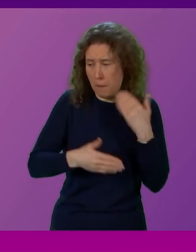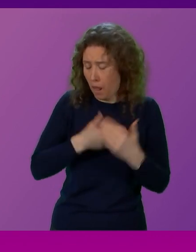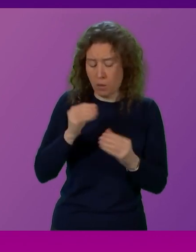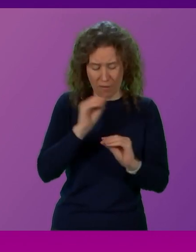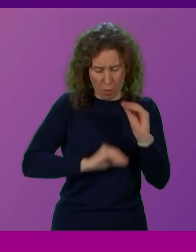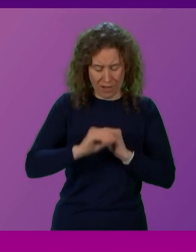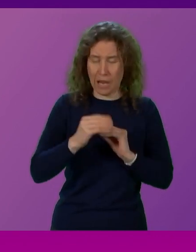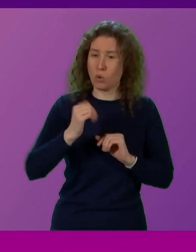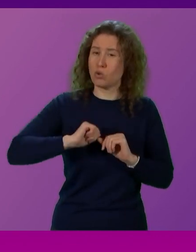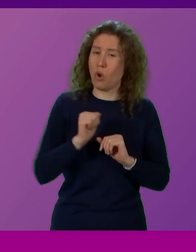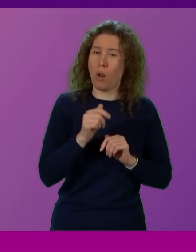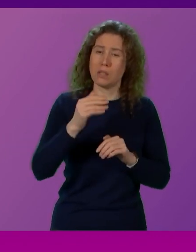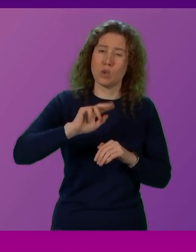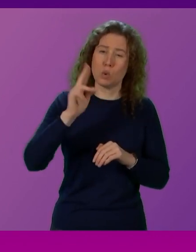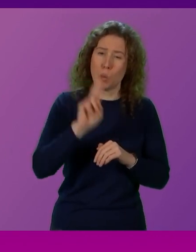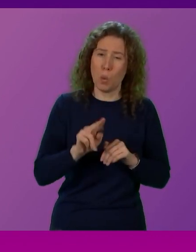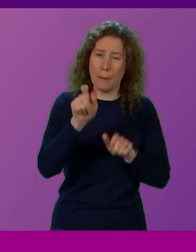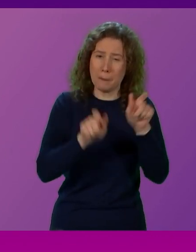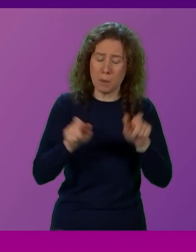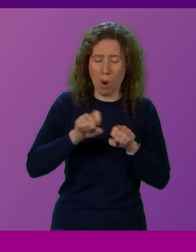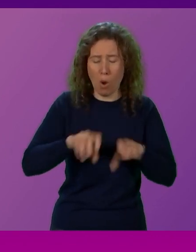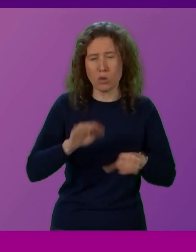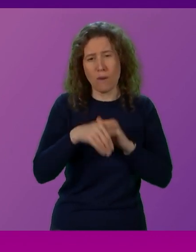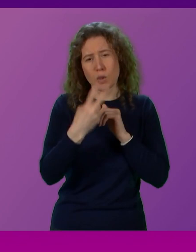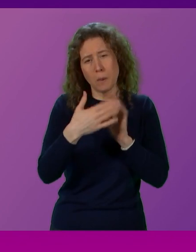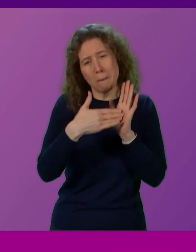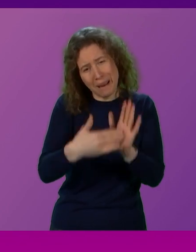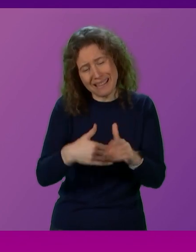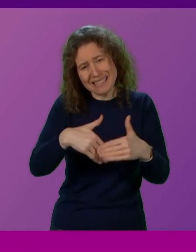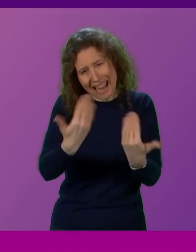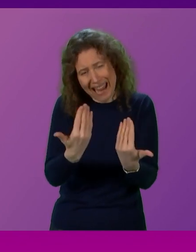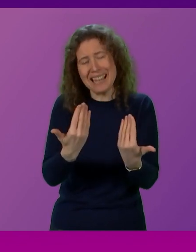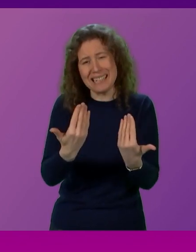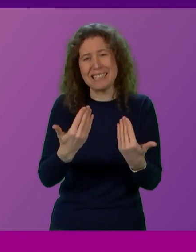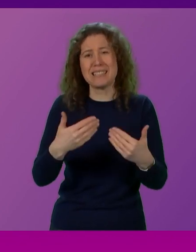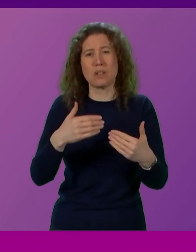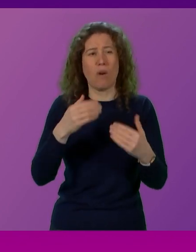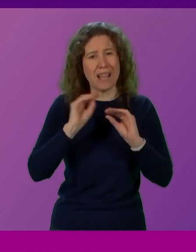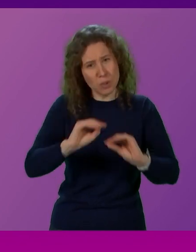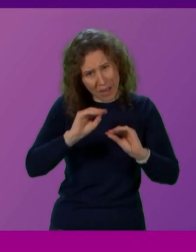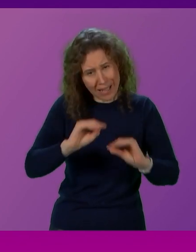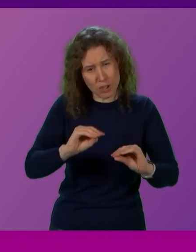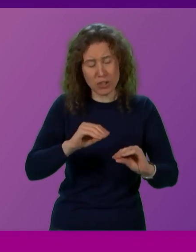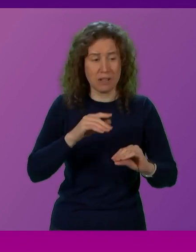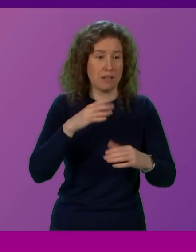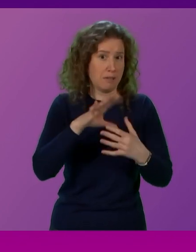have now lost more than 2 million days of education due to strike action. That will double if an agreement is not reached.